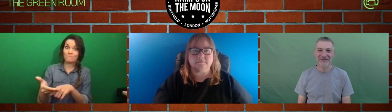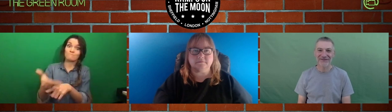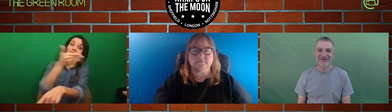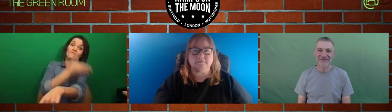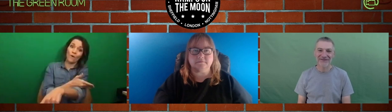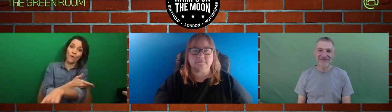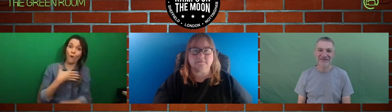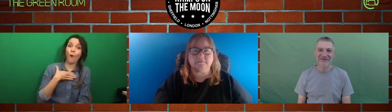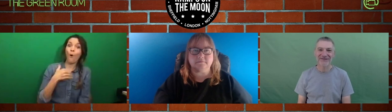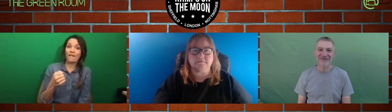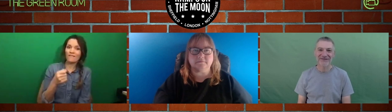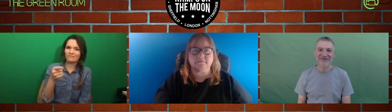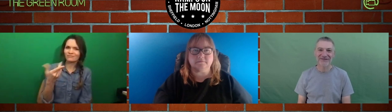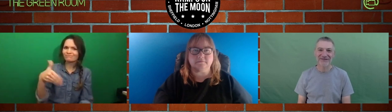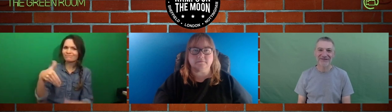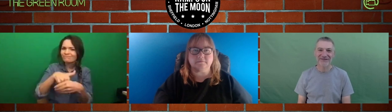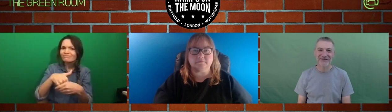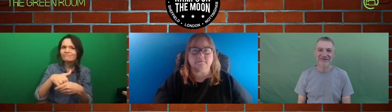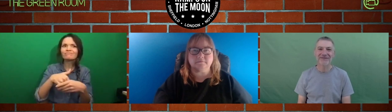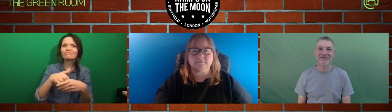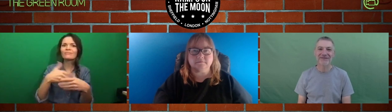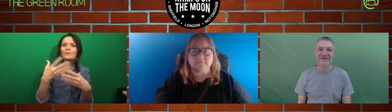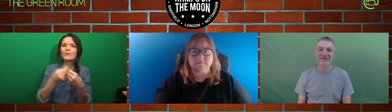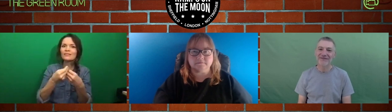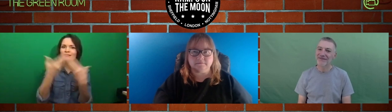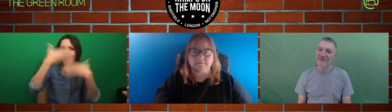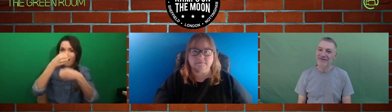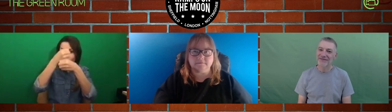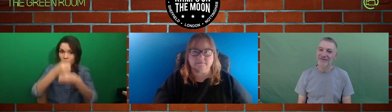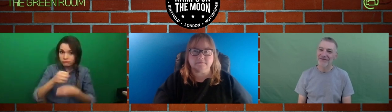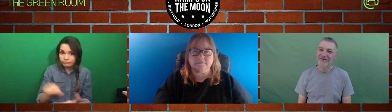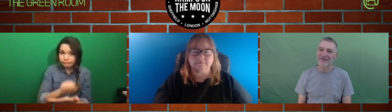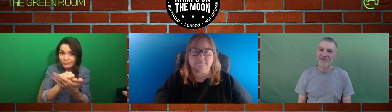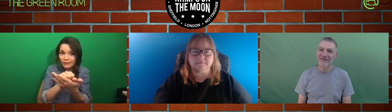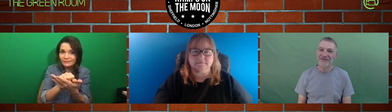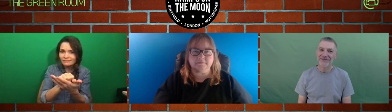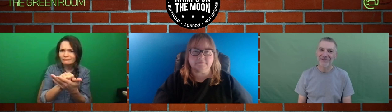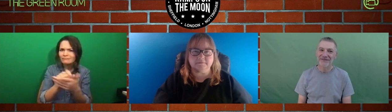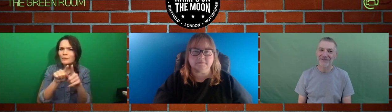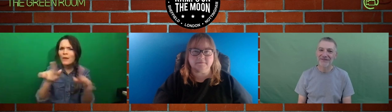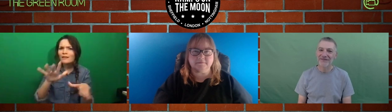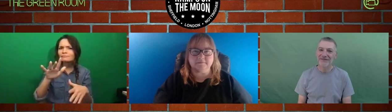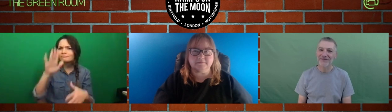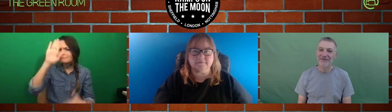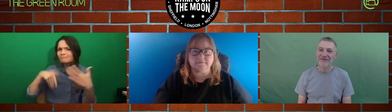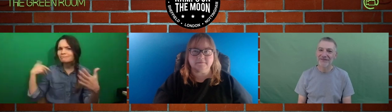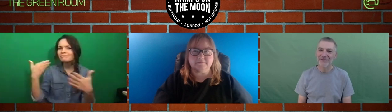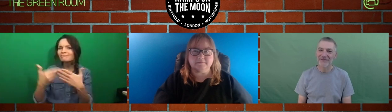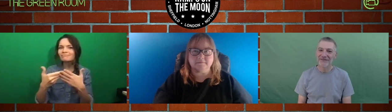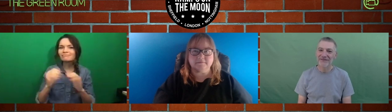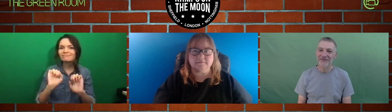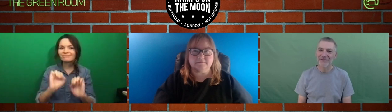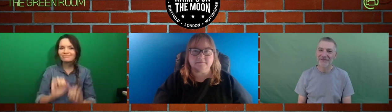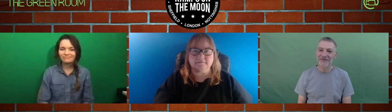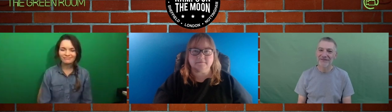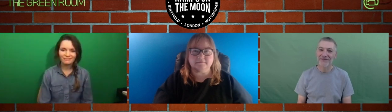you'd work quite a lot with Dark Horse haven't you? How's that been for you? RH: Good.